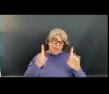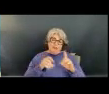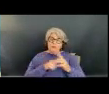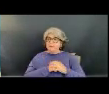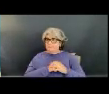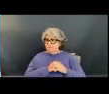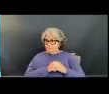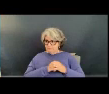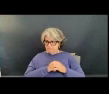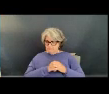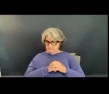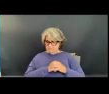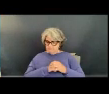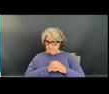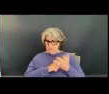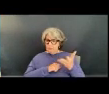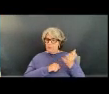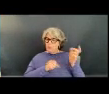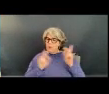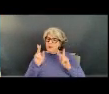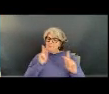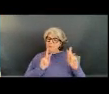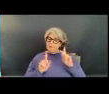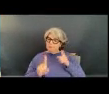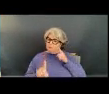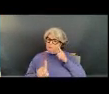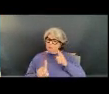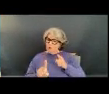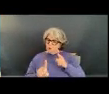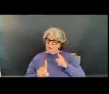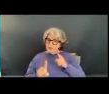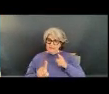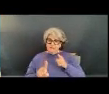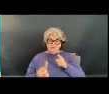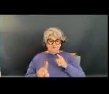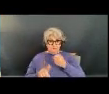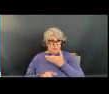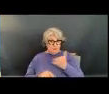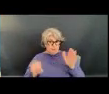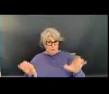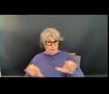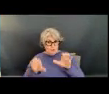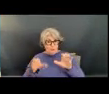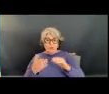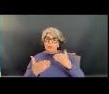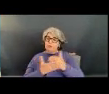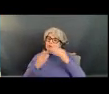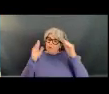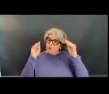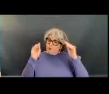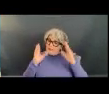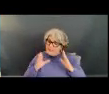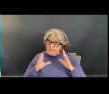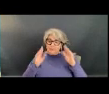And we really want people to target, as many of you are already doing, new teachers, teachers who might not feel